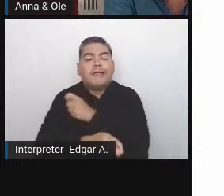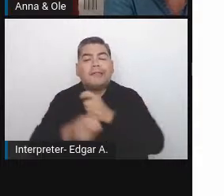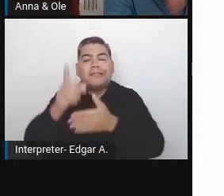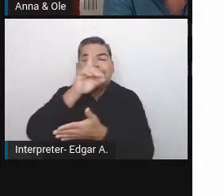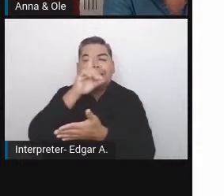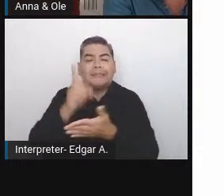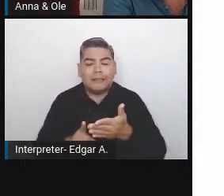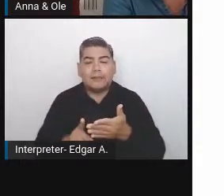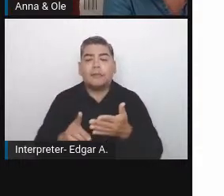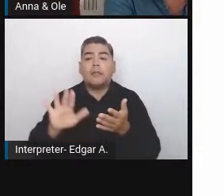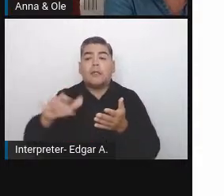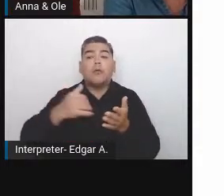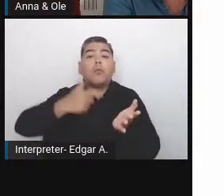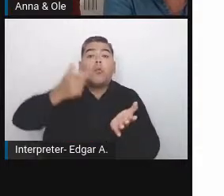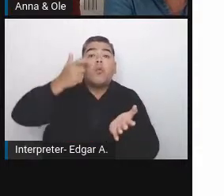design